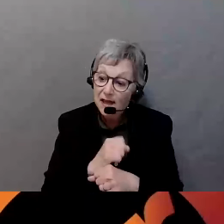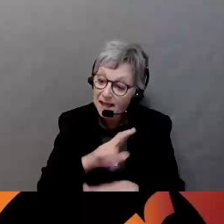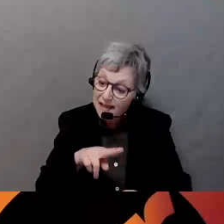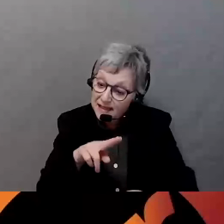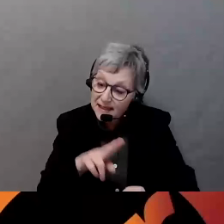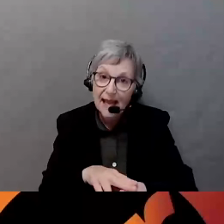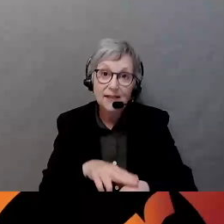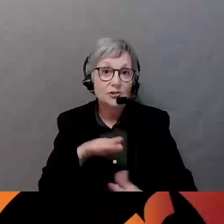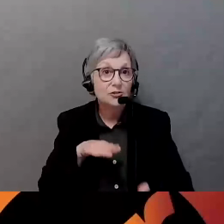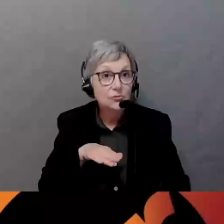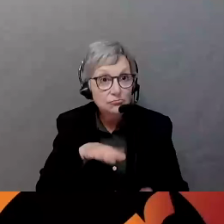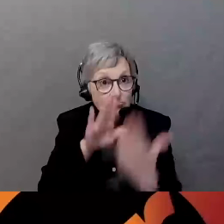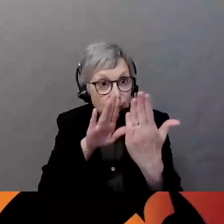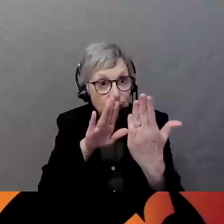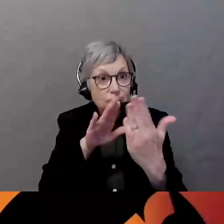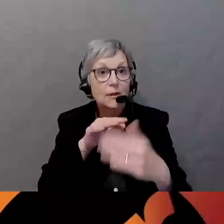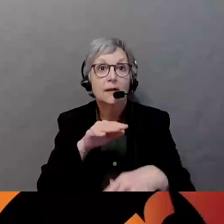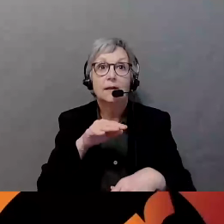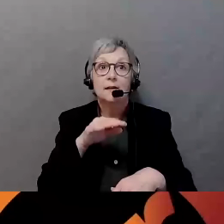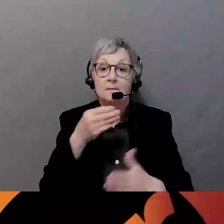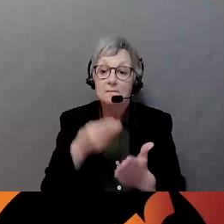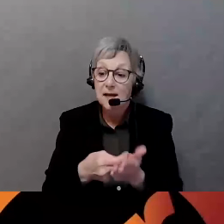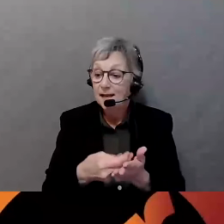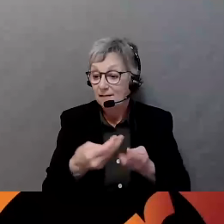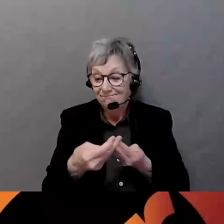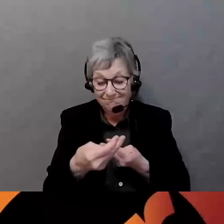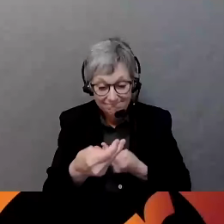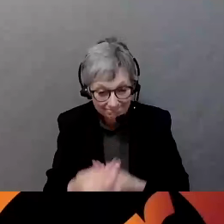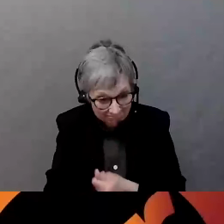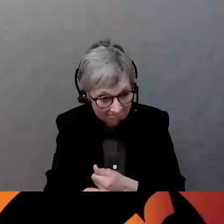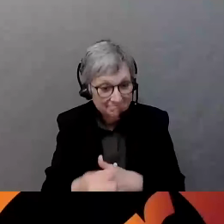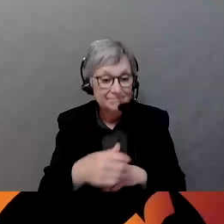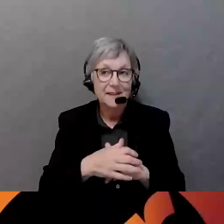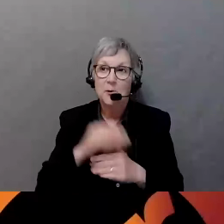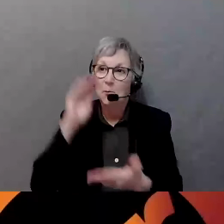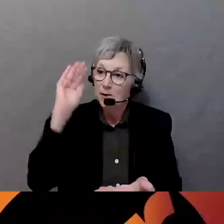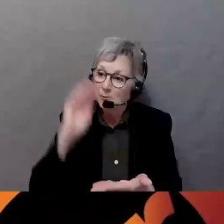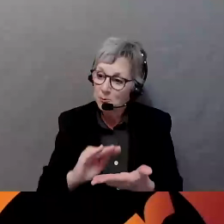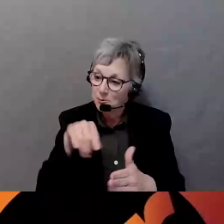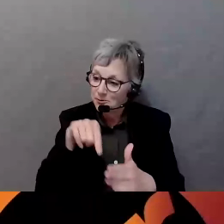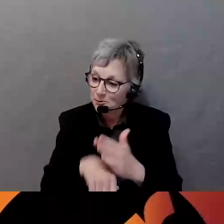OF THE BEST INTENTIONS OF THE WORLD FORWARD, BUT WITHOUT THE FORK